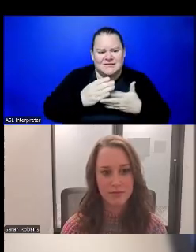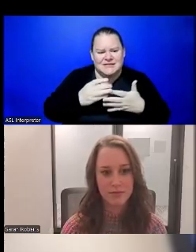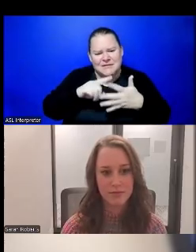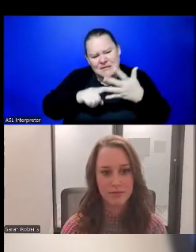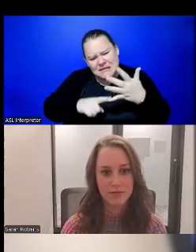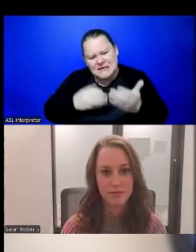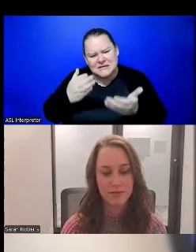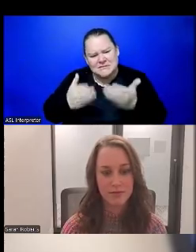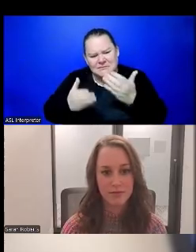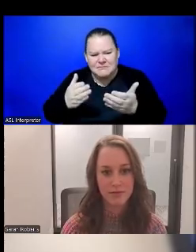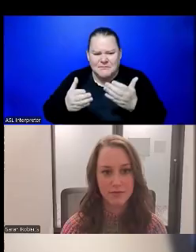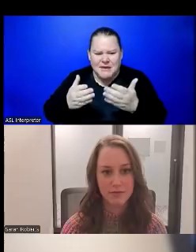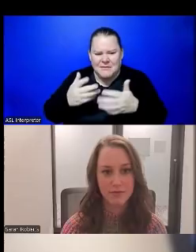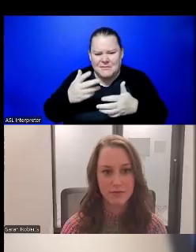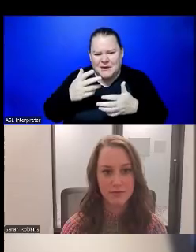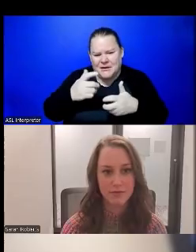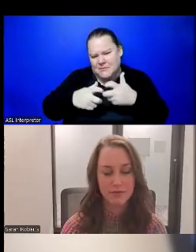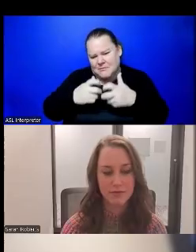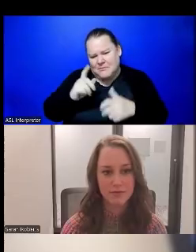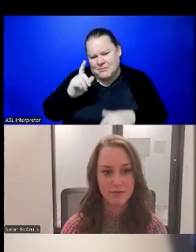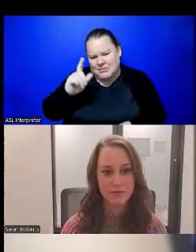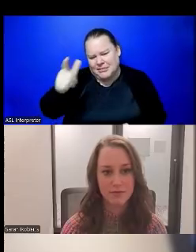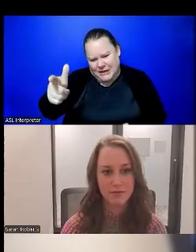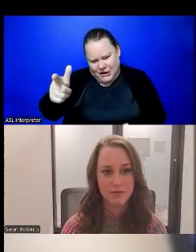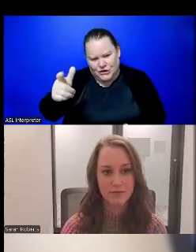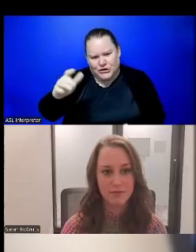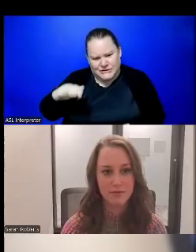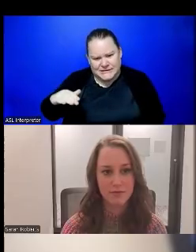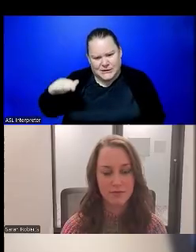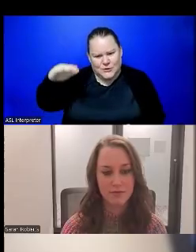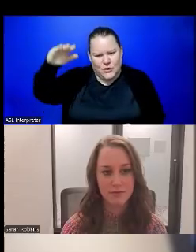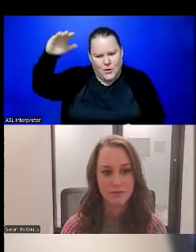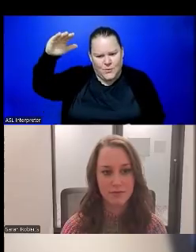more of an issue as the as they get older, but there are a lot